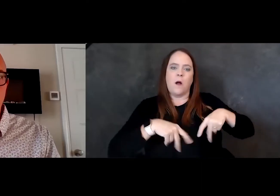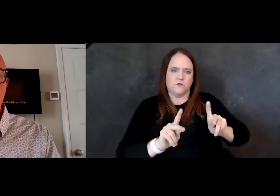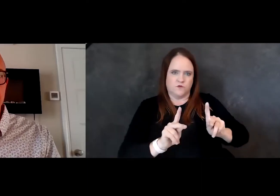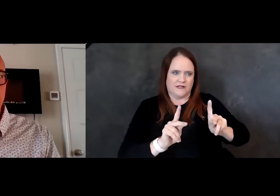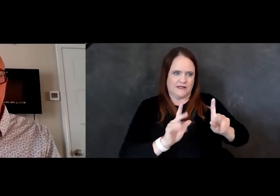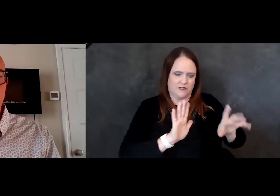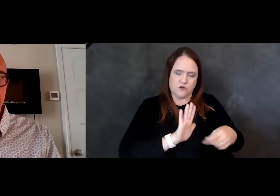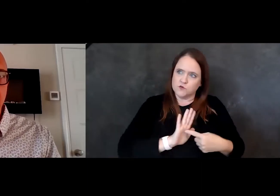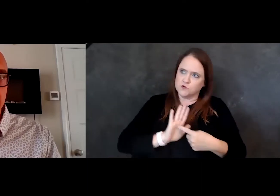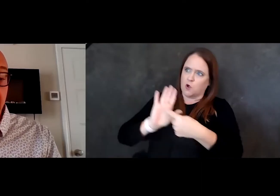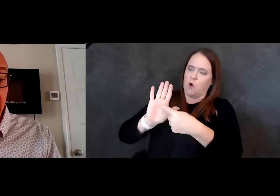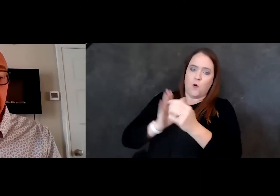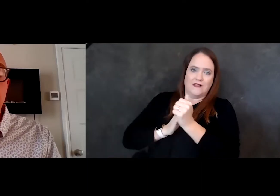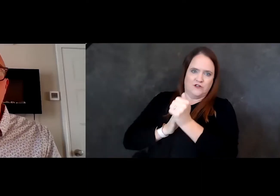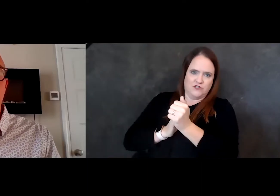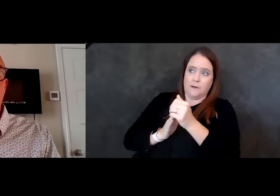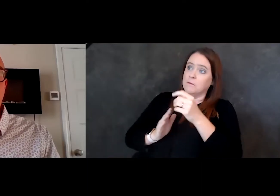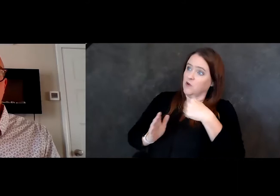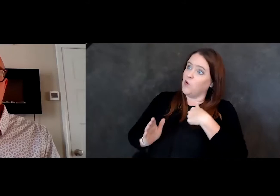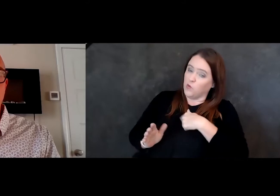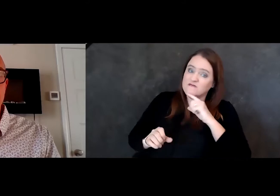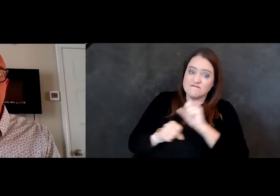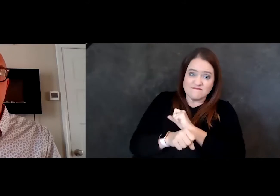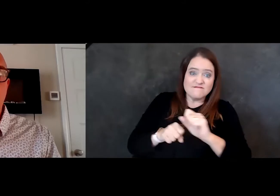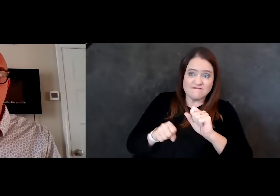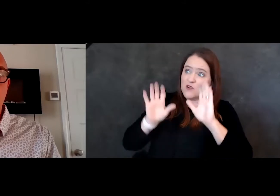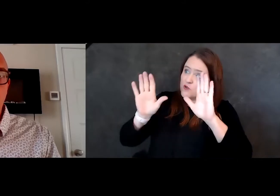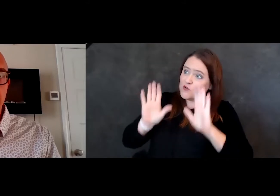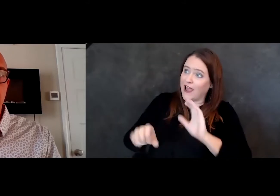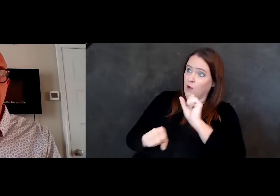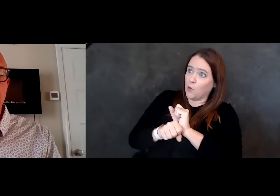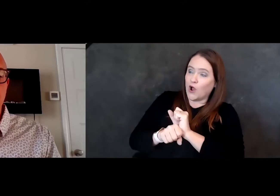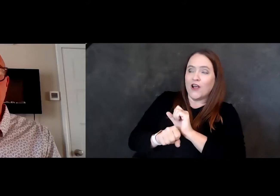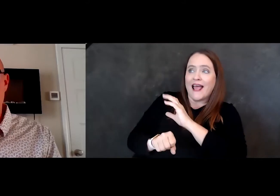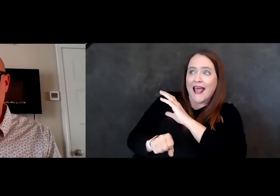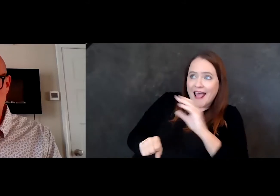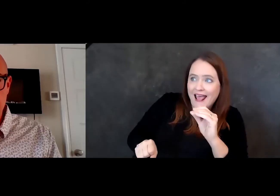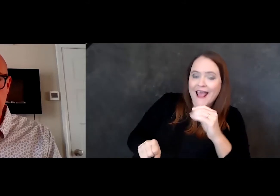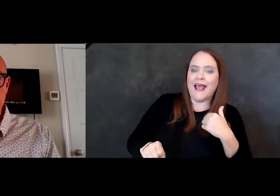work we've done and how we've carried it on, but how we are taking our role to get better very seriously.